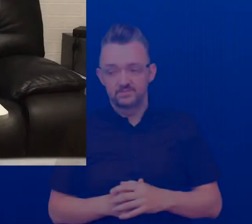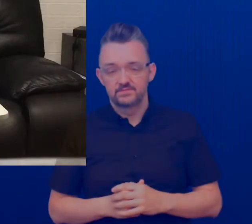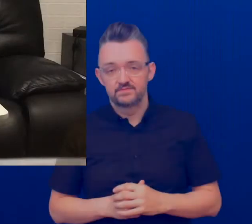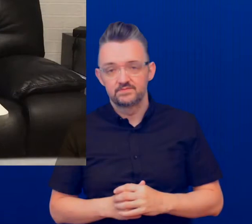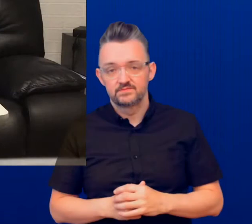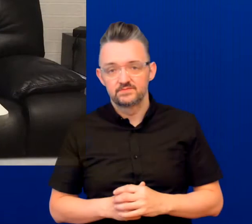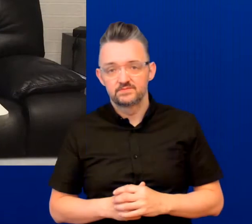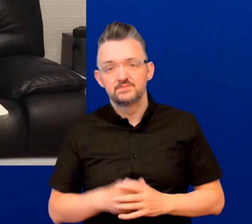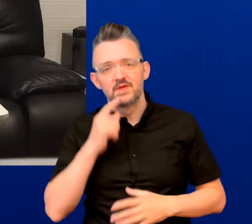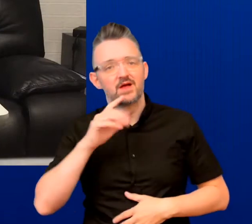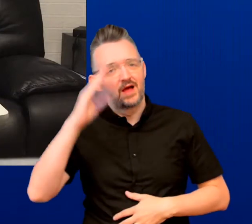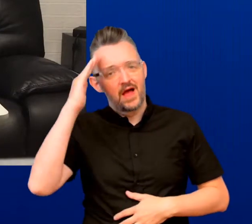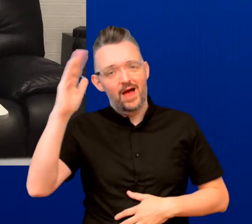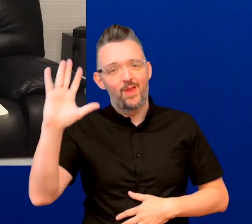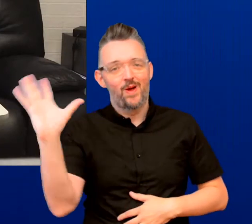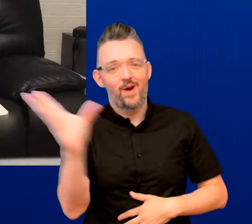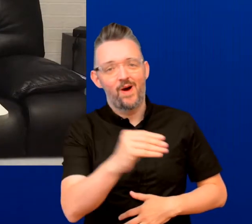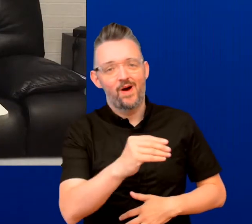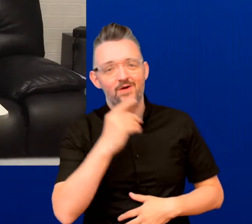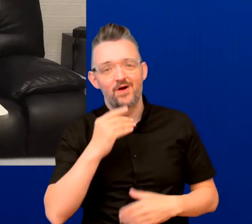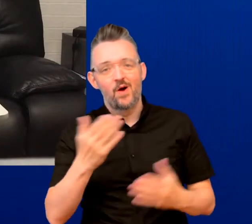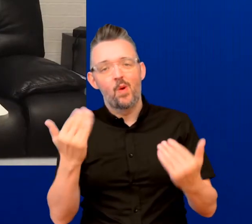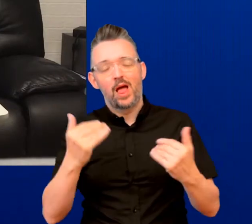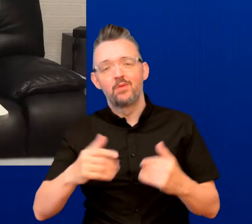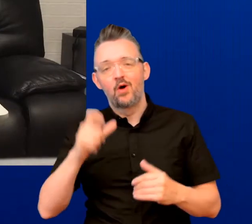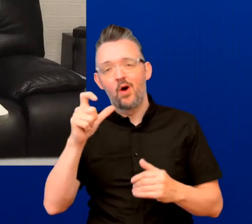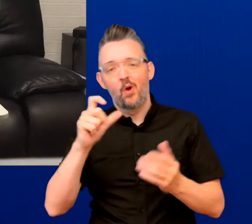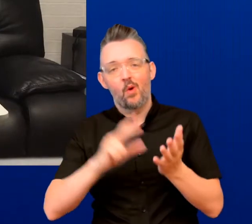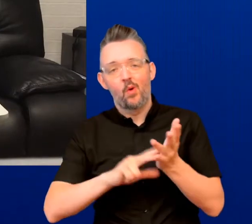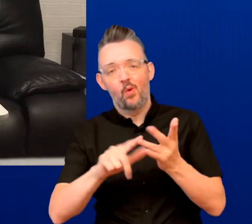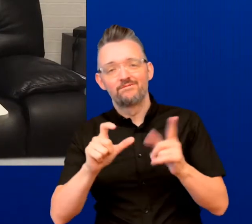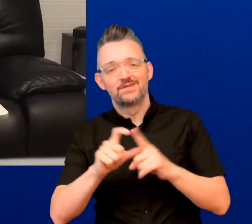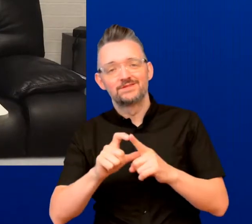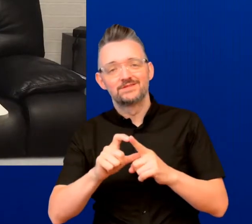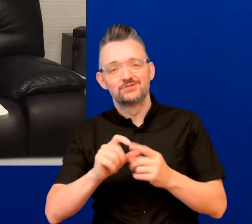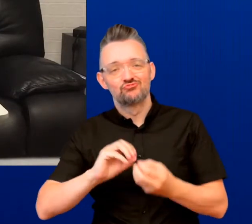Hello everybody and welcome to Covid crafts on behalf of Deafblind Scotland.